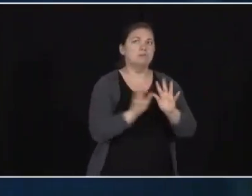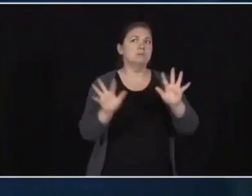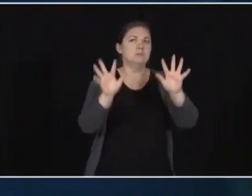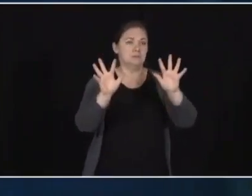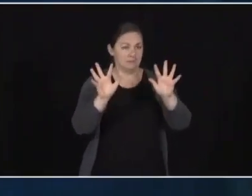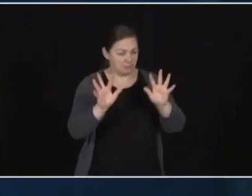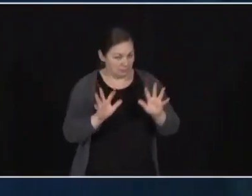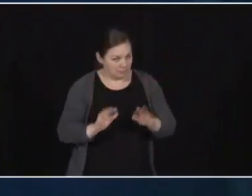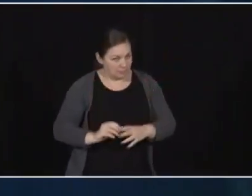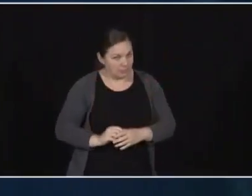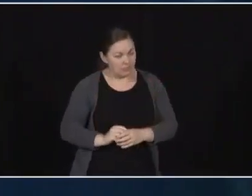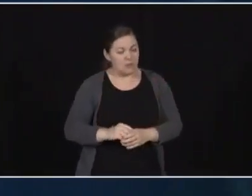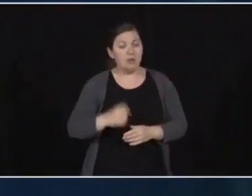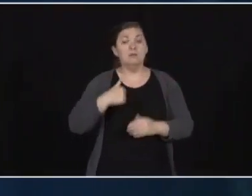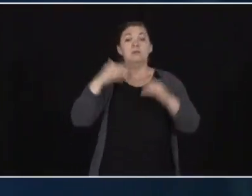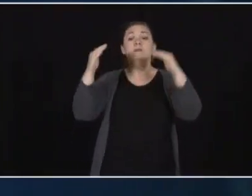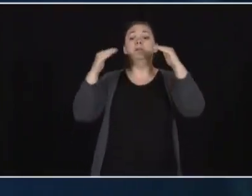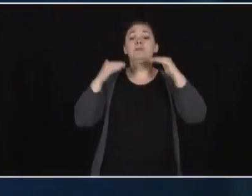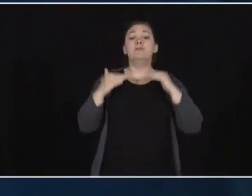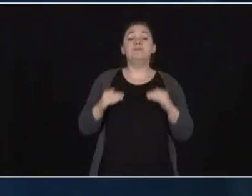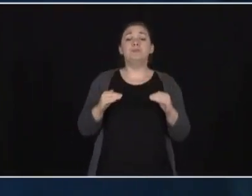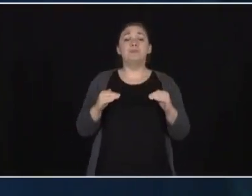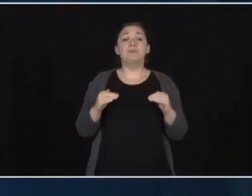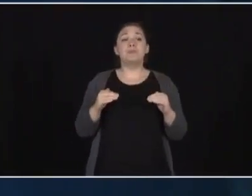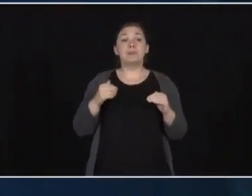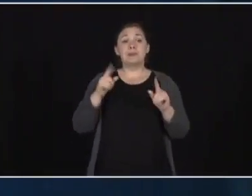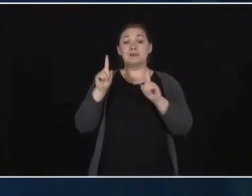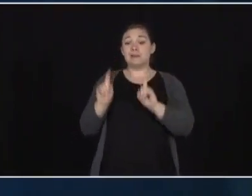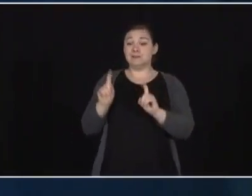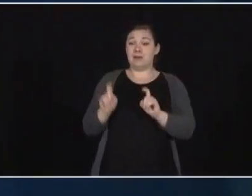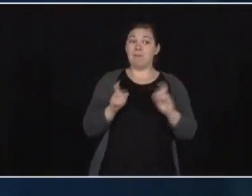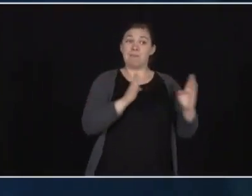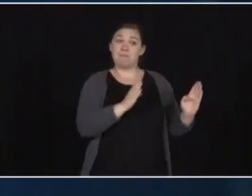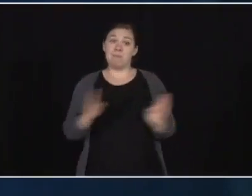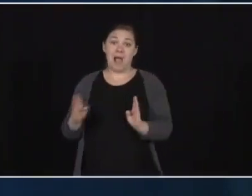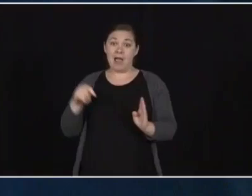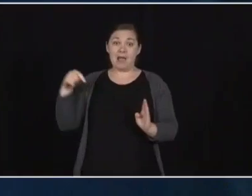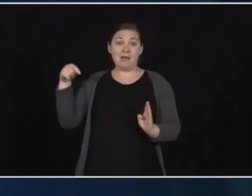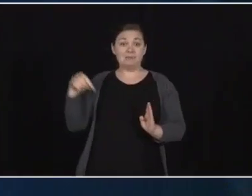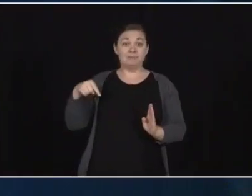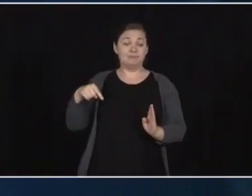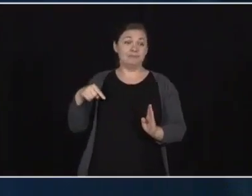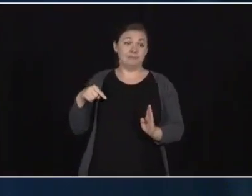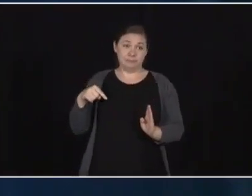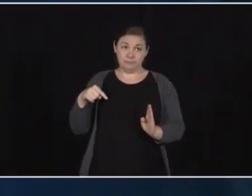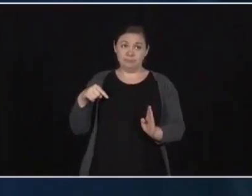We move on to the next slide which is the evolution of the testing plan. Fundamentally we approach the testing is built on